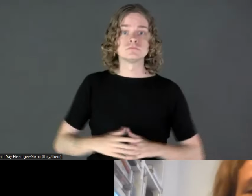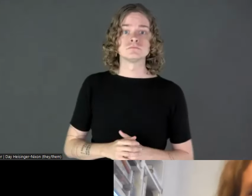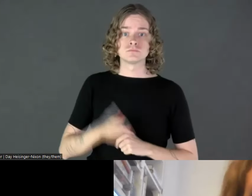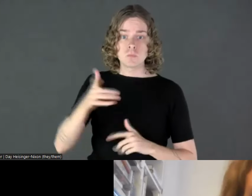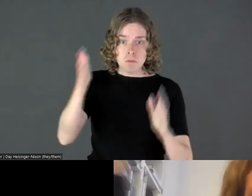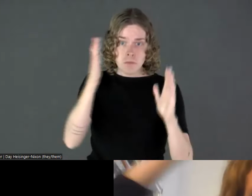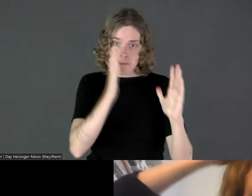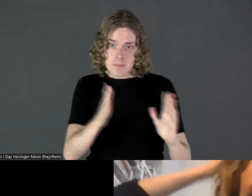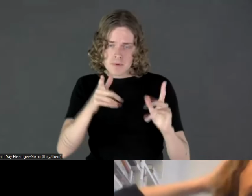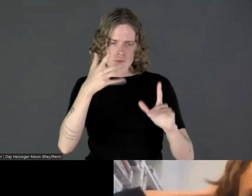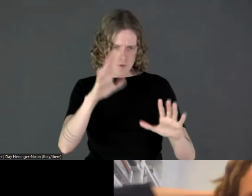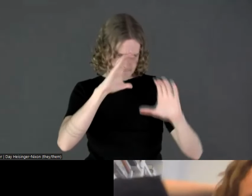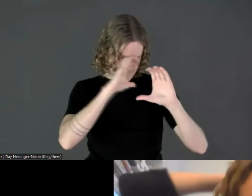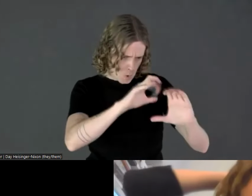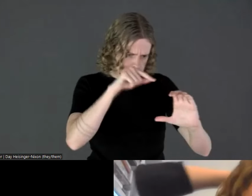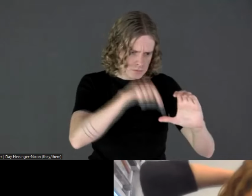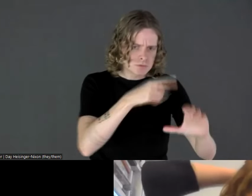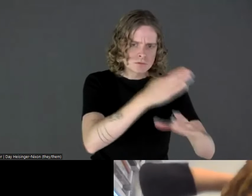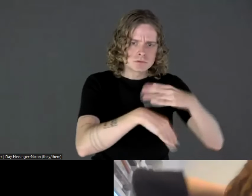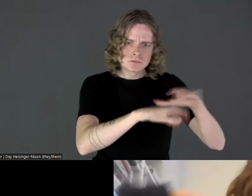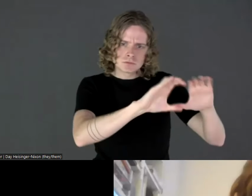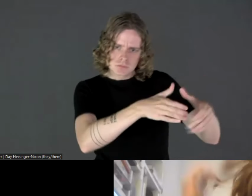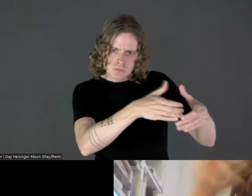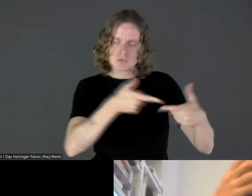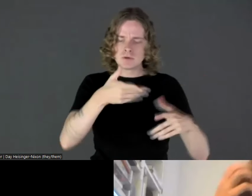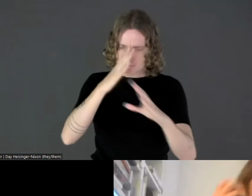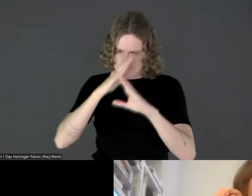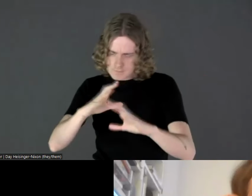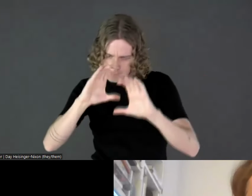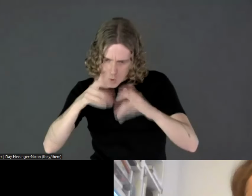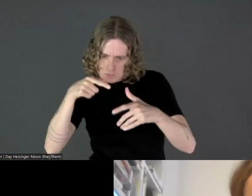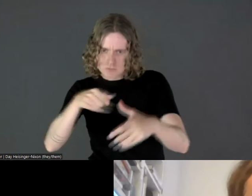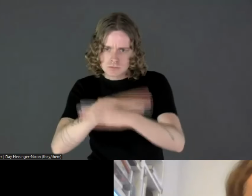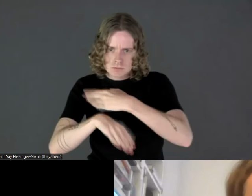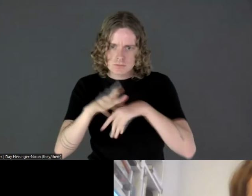So already there is a big focus on cross disability in